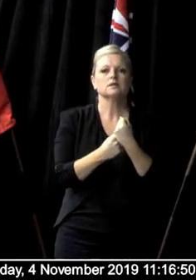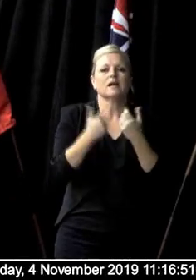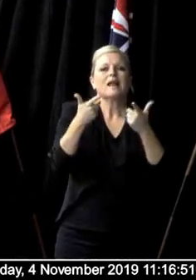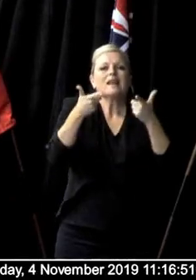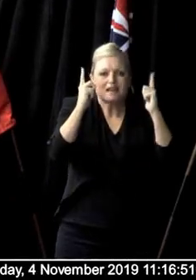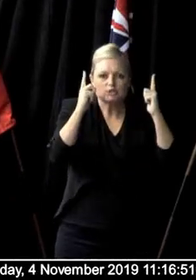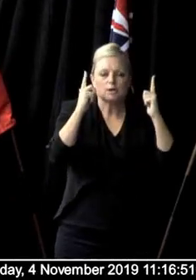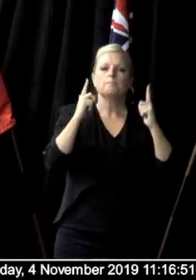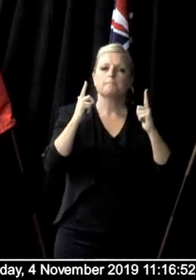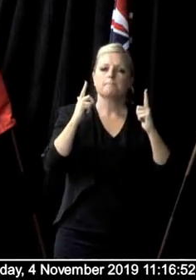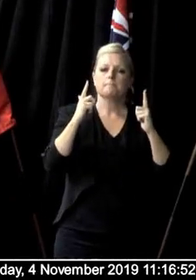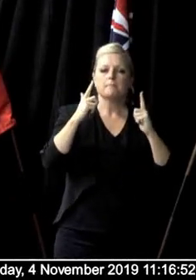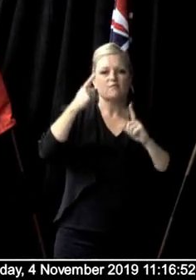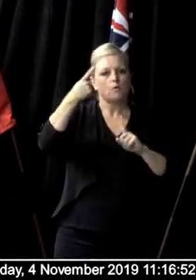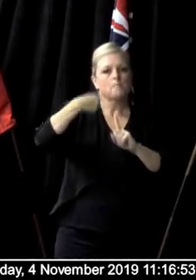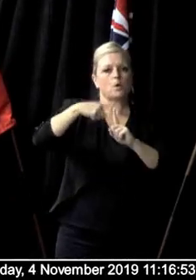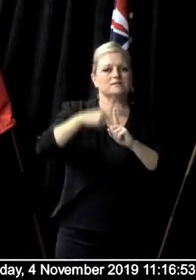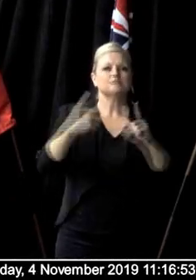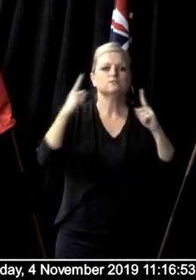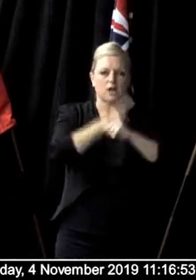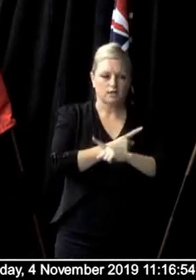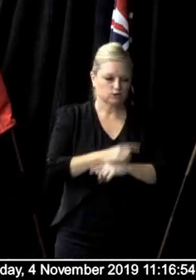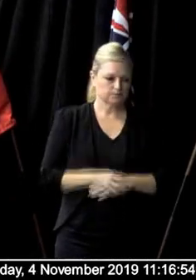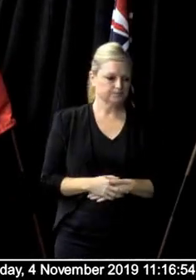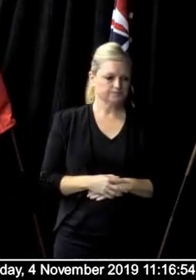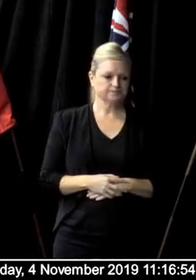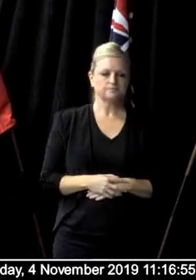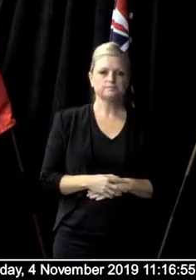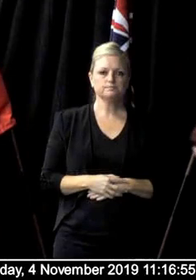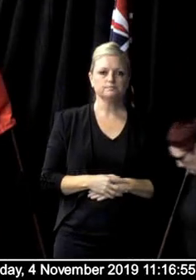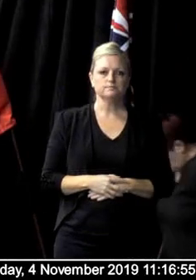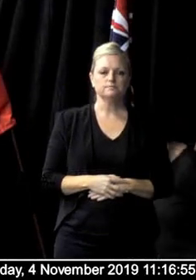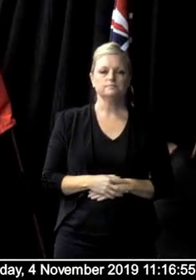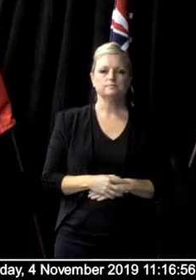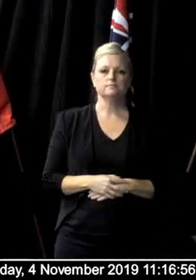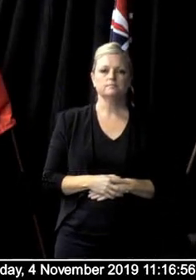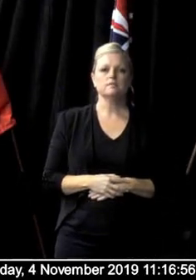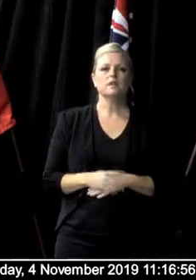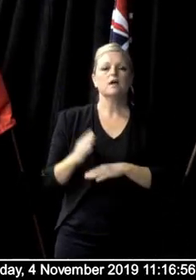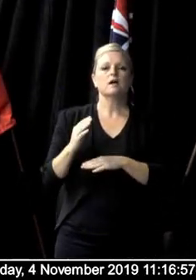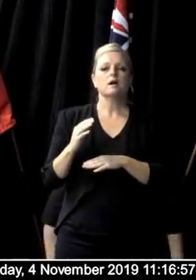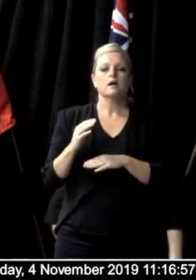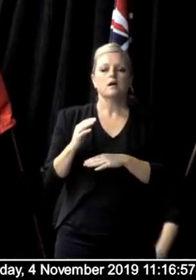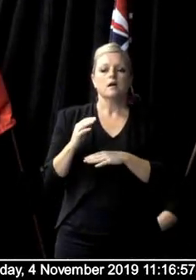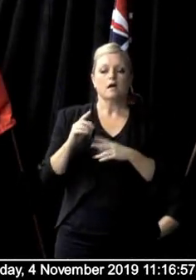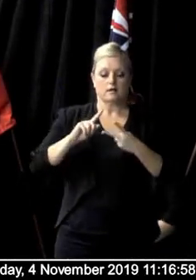in the lives of people with disability. The panel session will also include Mrs Deborah Wilson,